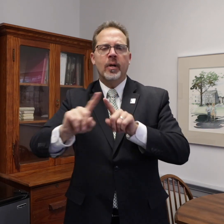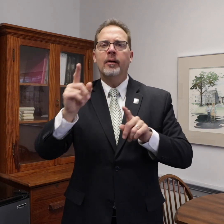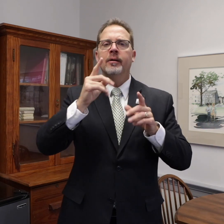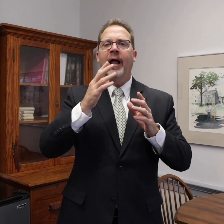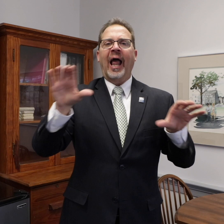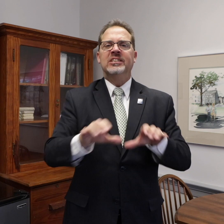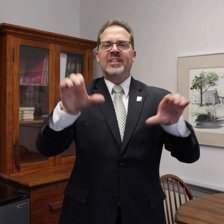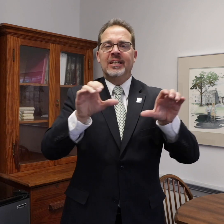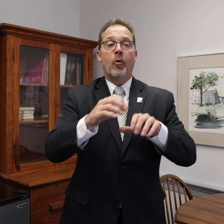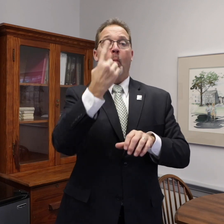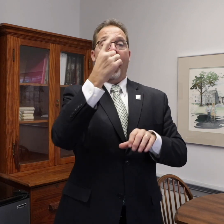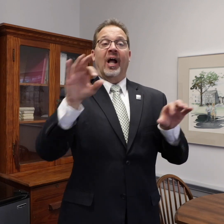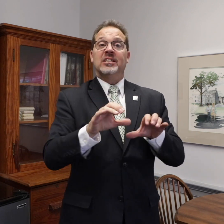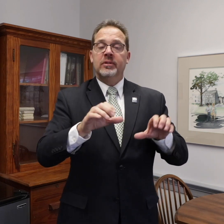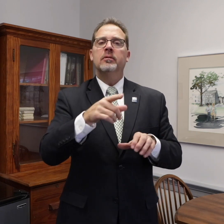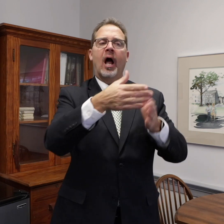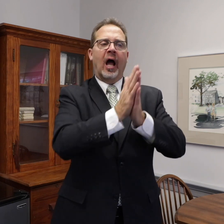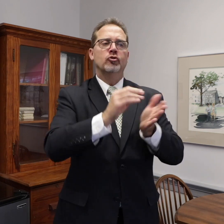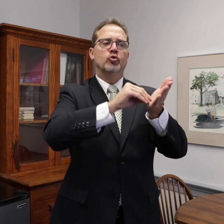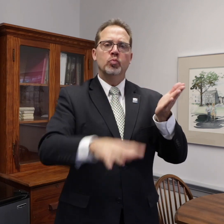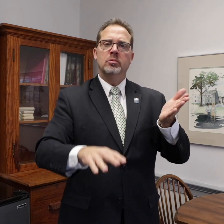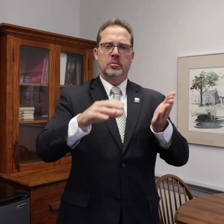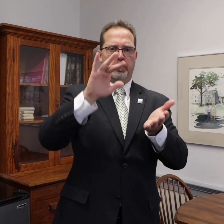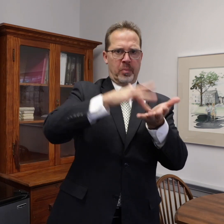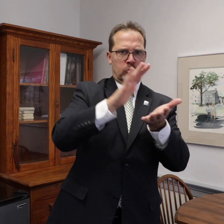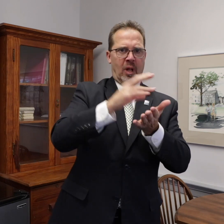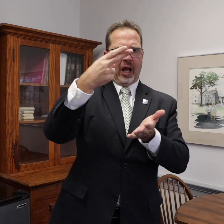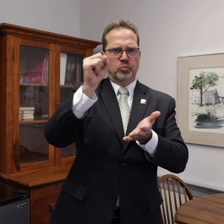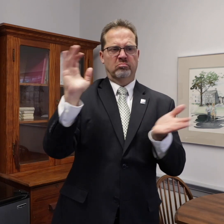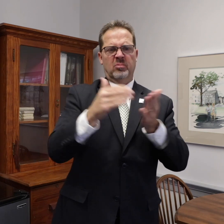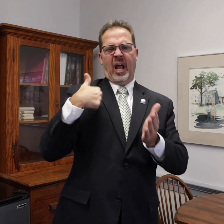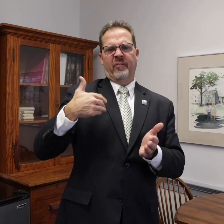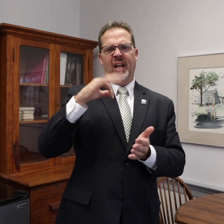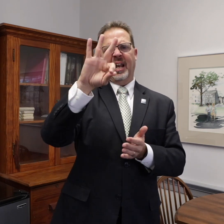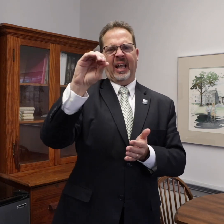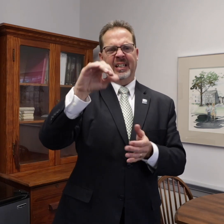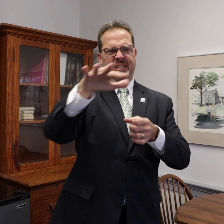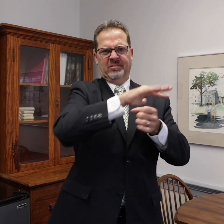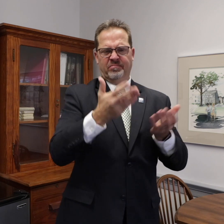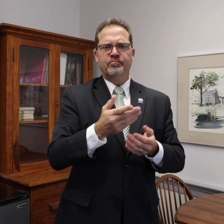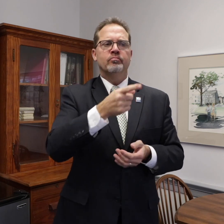phrase “I am ready to _________.” Three student were then selected based on